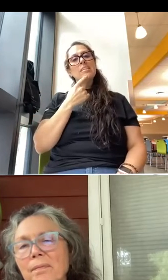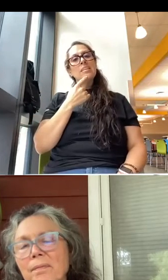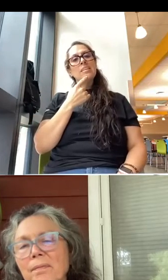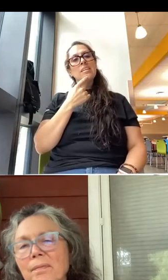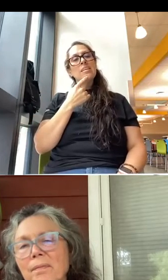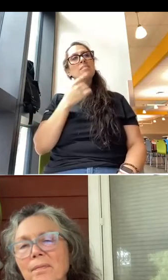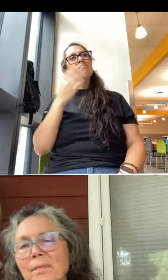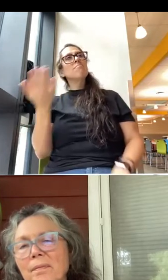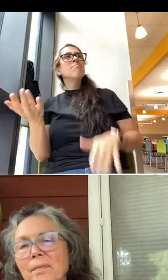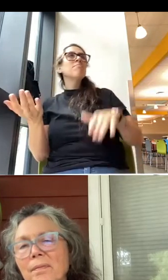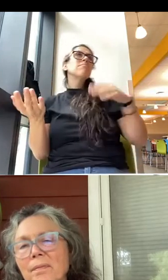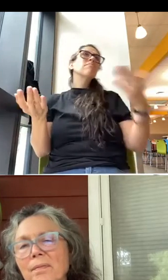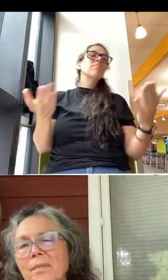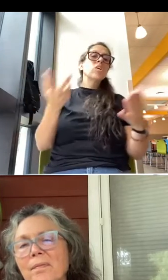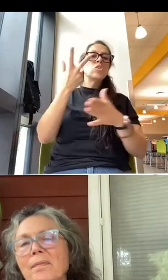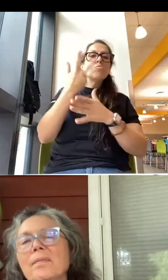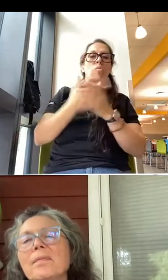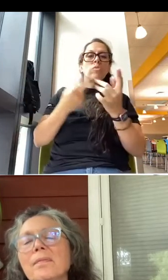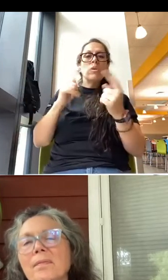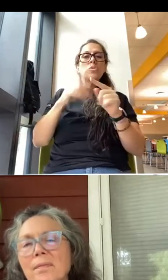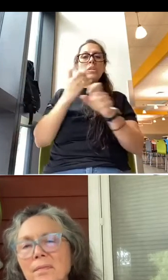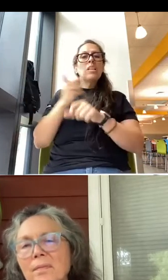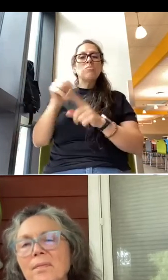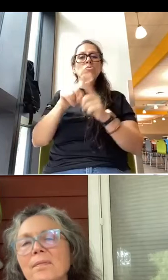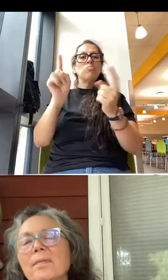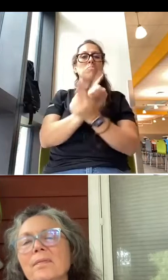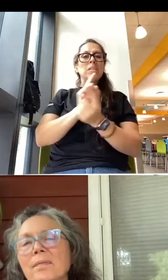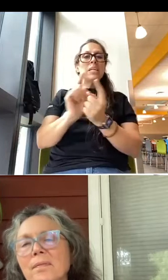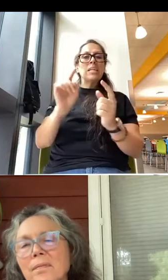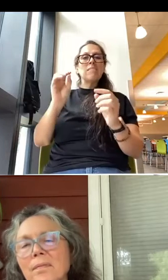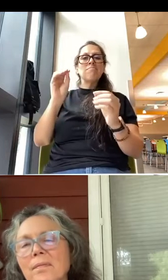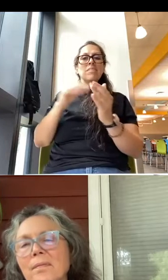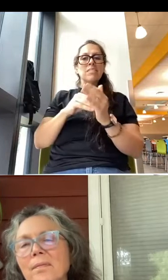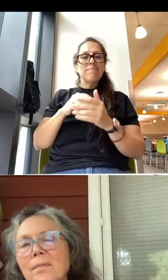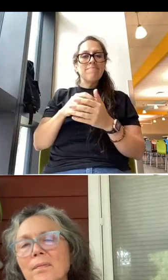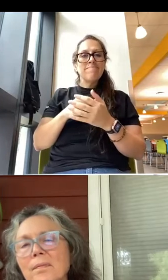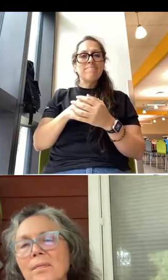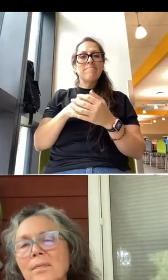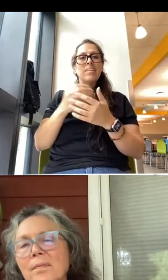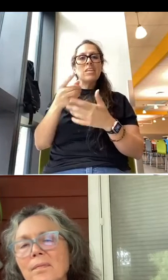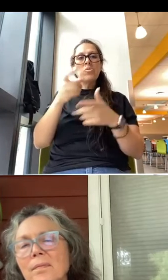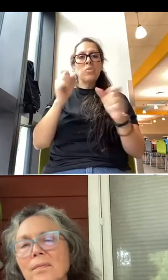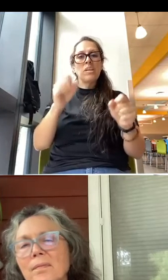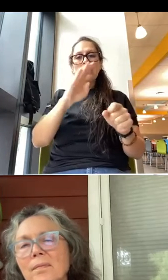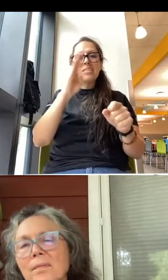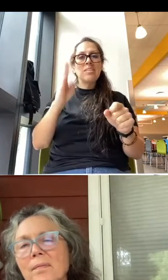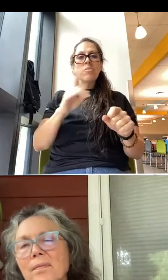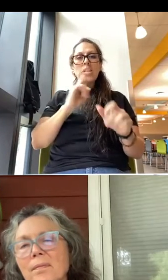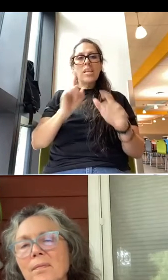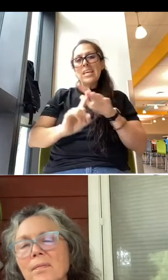get them to meet, you know, like, like, and I think you can never escape from what